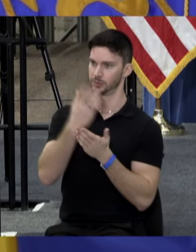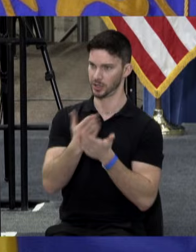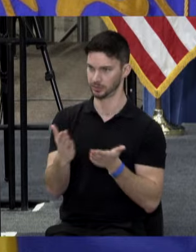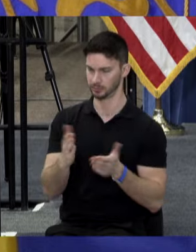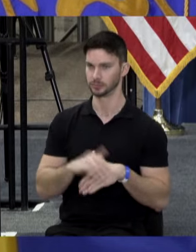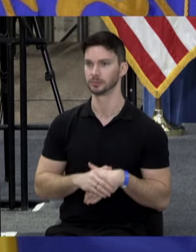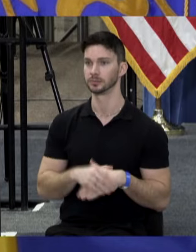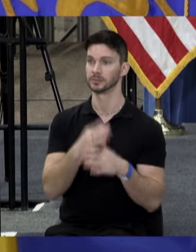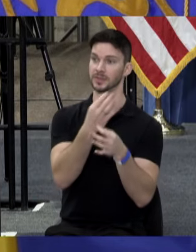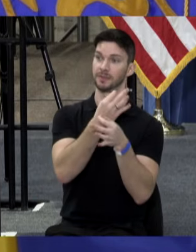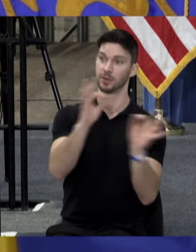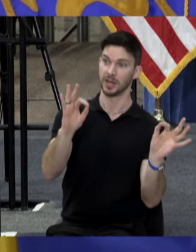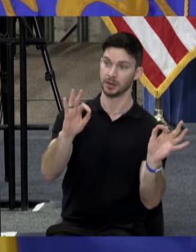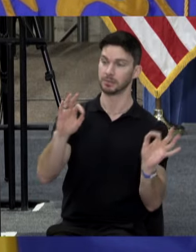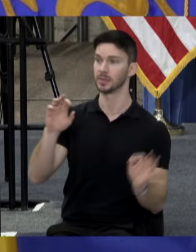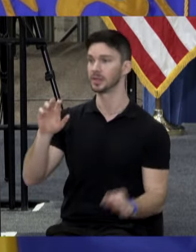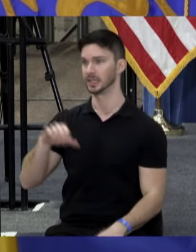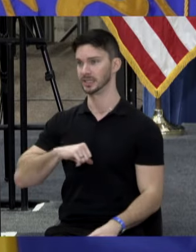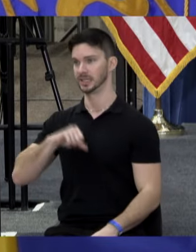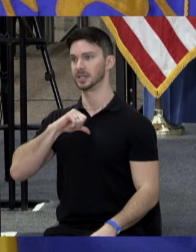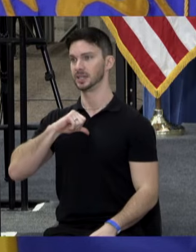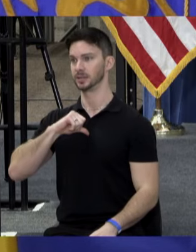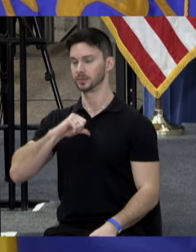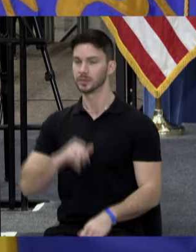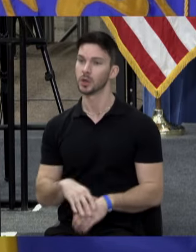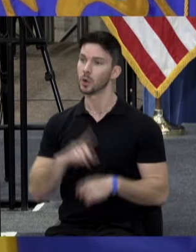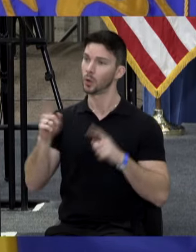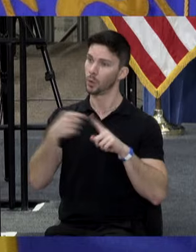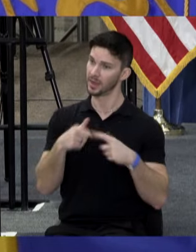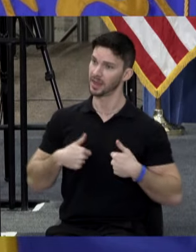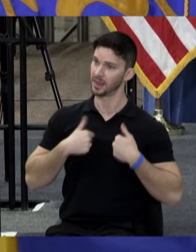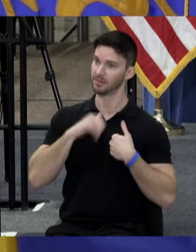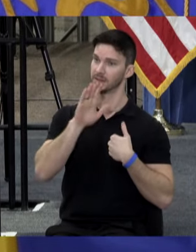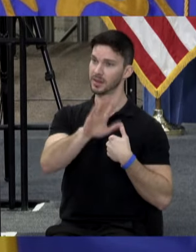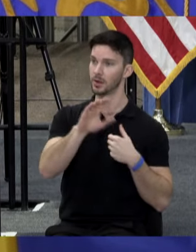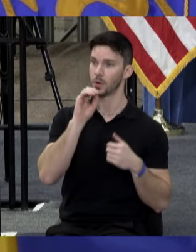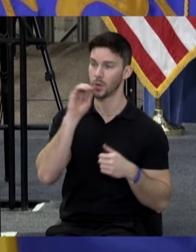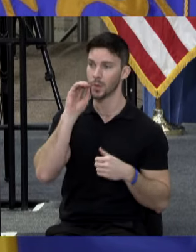When people remain in their own homes, they maintain control over how and when they receive